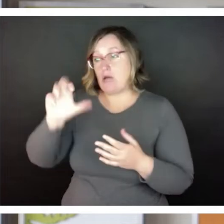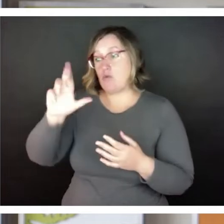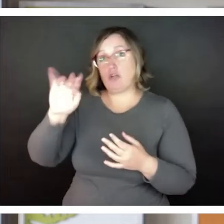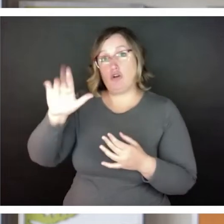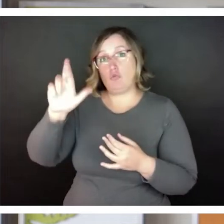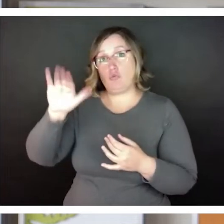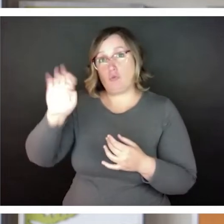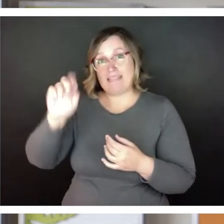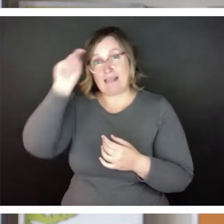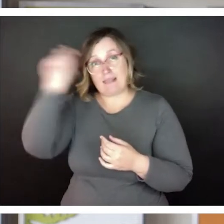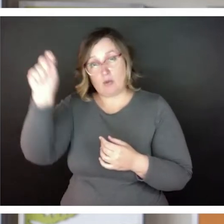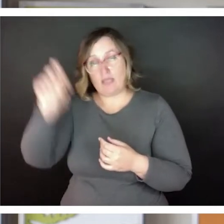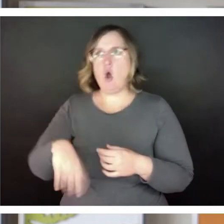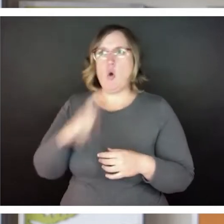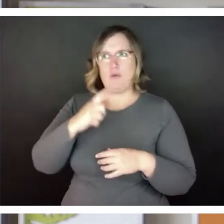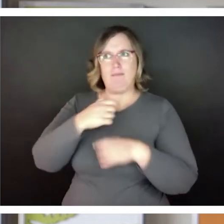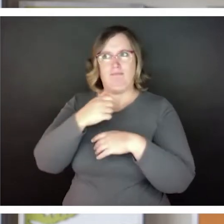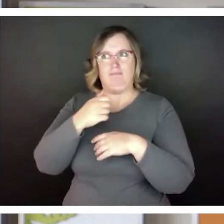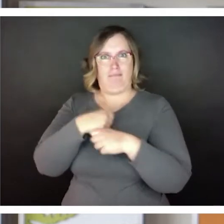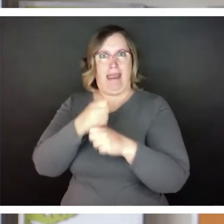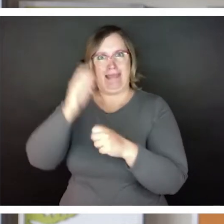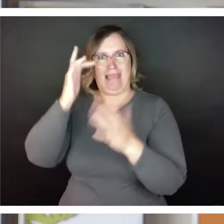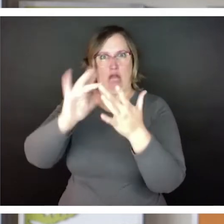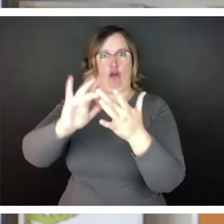We engineered the internet which transformed our lives.